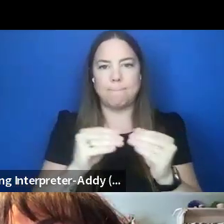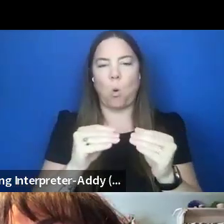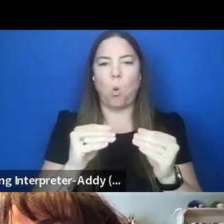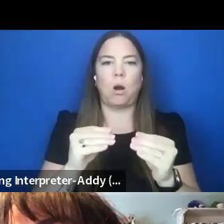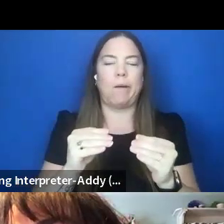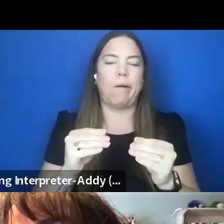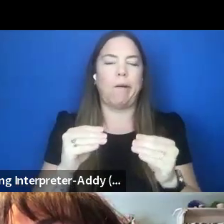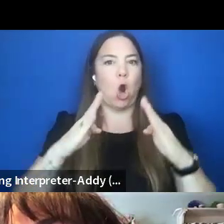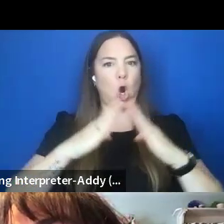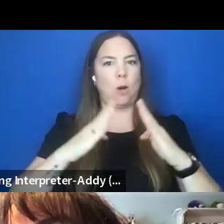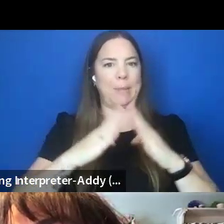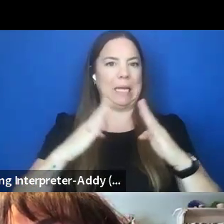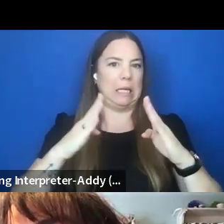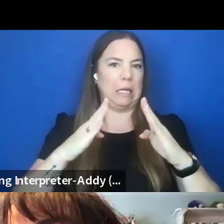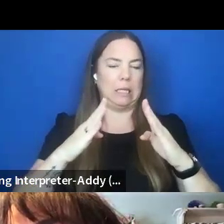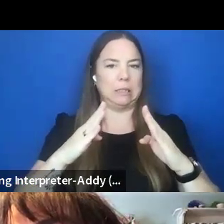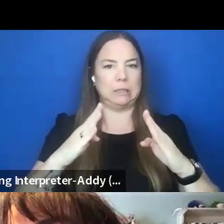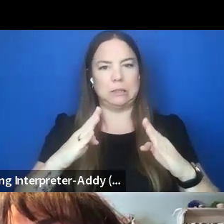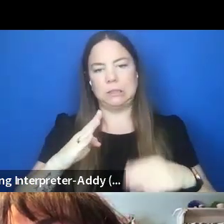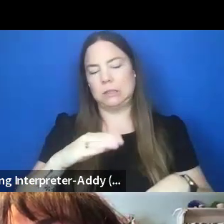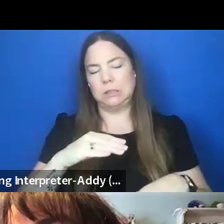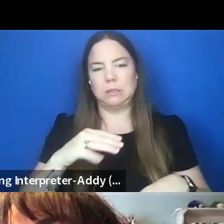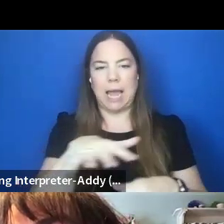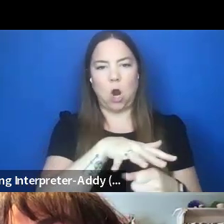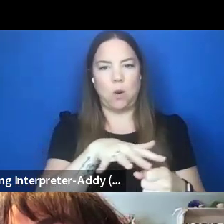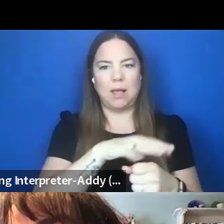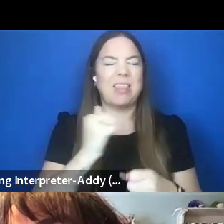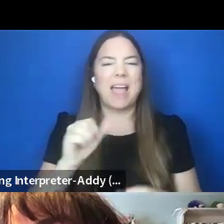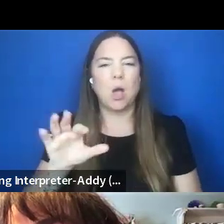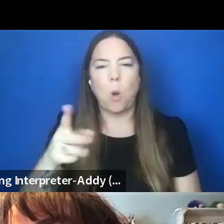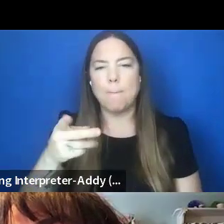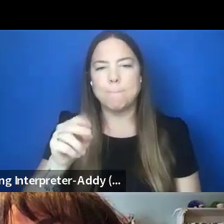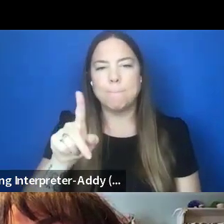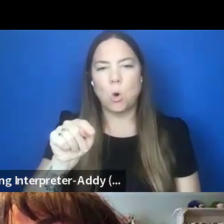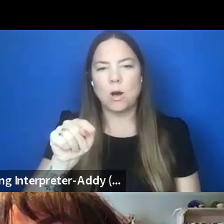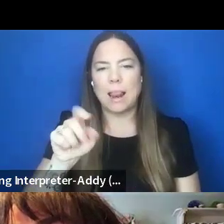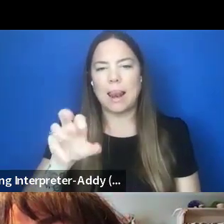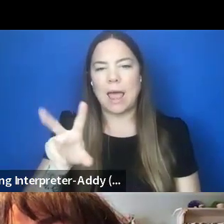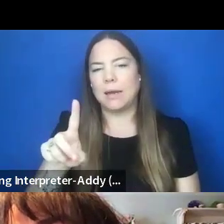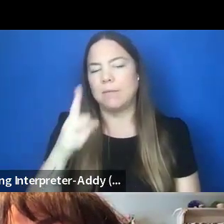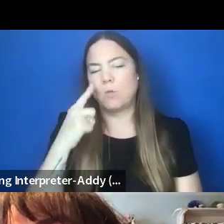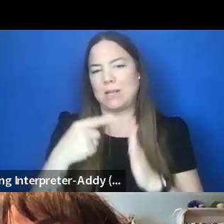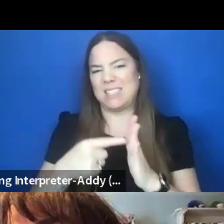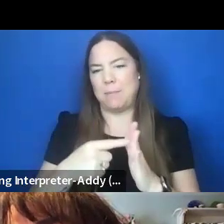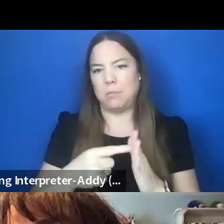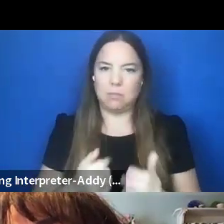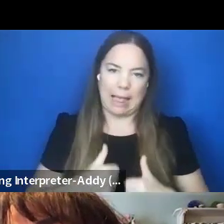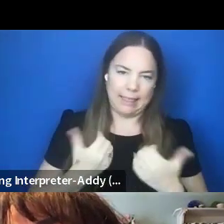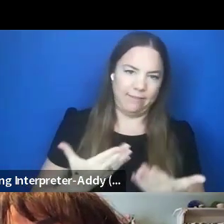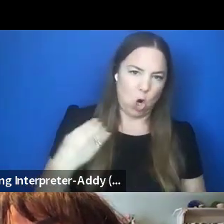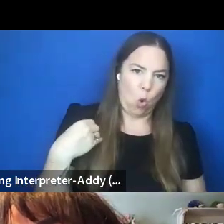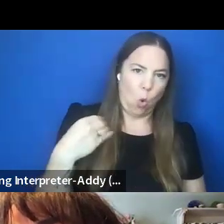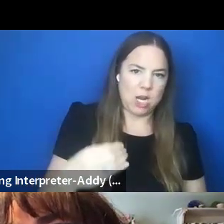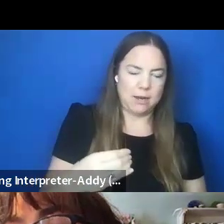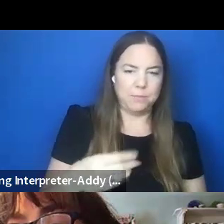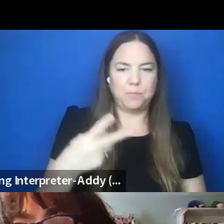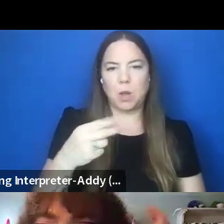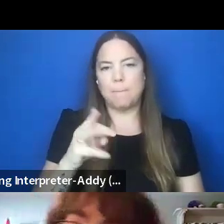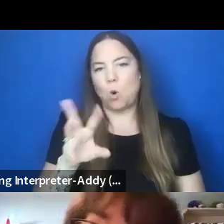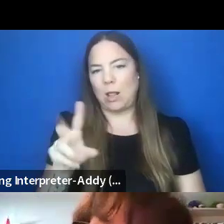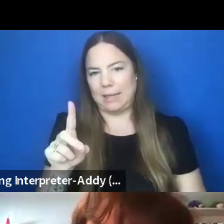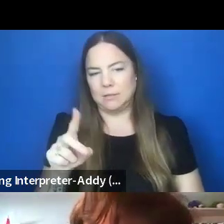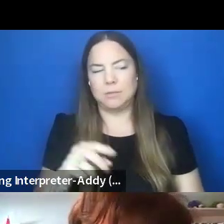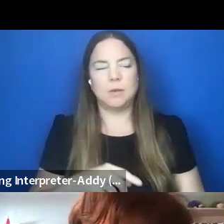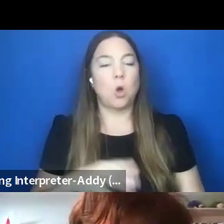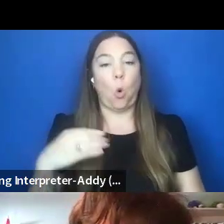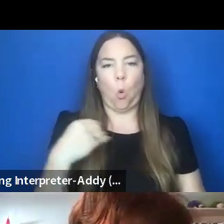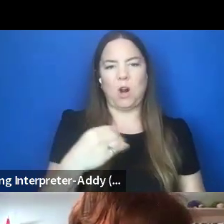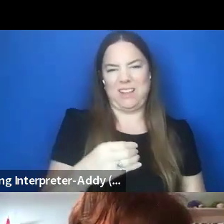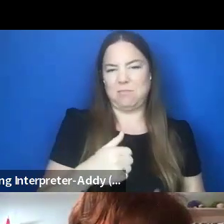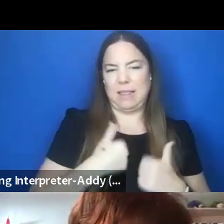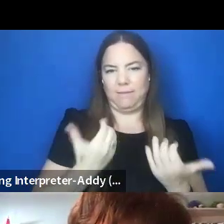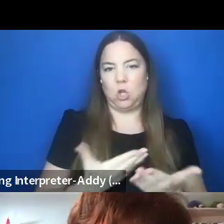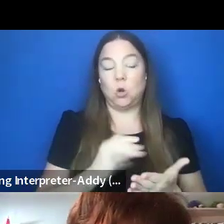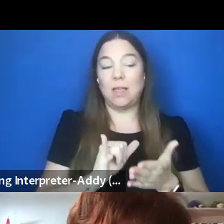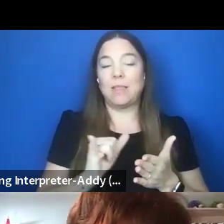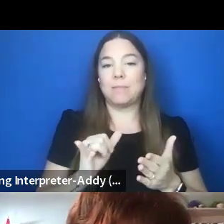Brooke Wilson: metropolitan area I'll just use, like Portland as an example. Is more because I live in Oregon, so I'll use Portland, Oregon, not Portland, Maine, it. It costs more to to